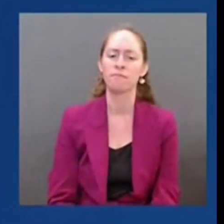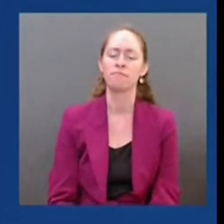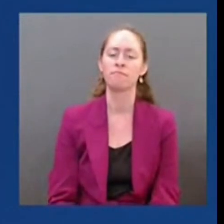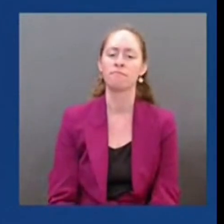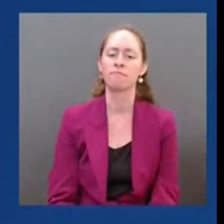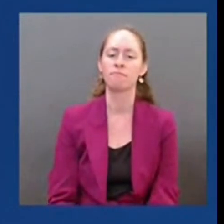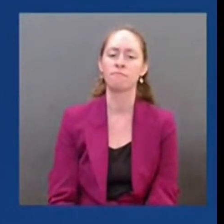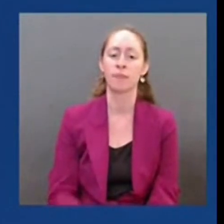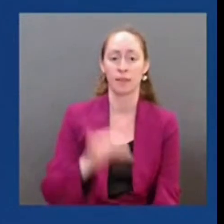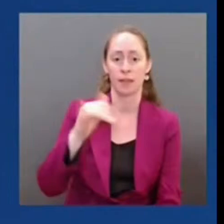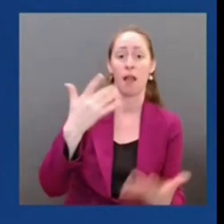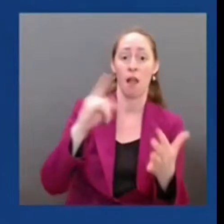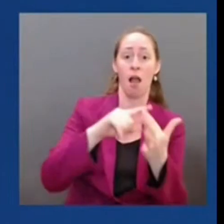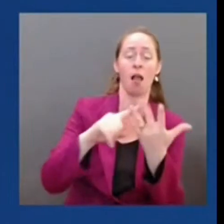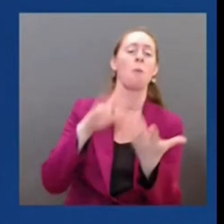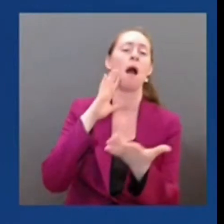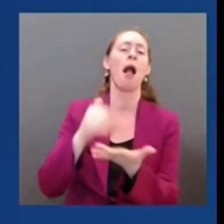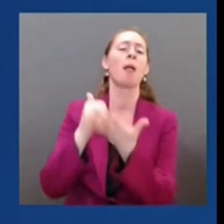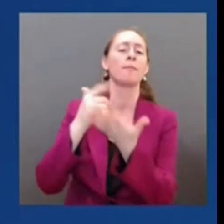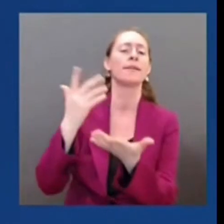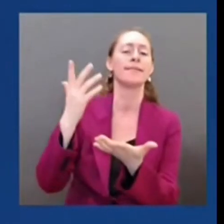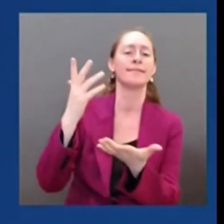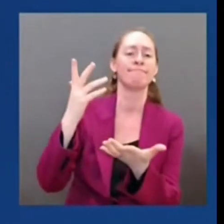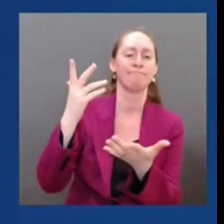THERE'S A BUNCH OF FACTORS THAT